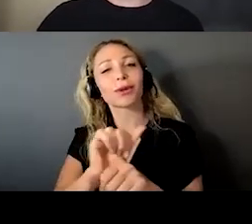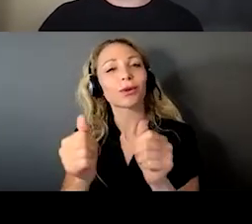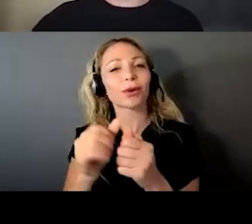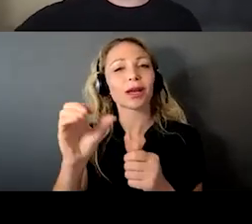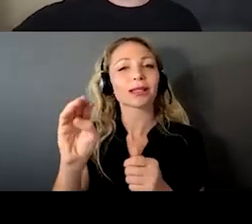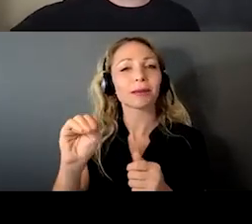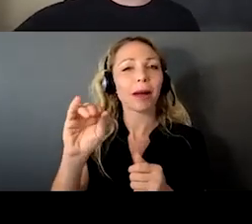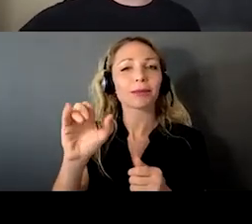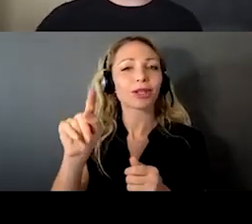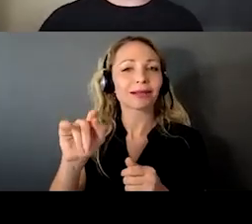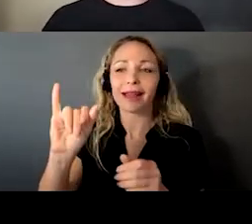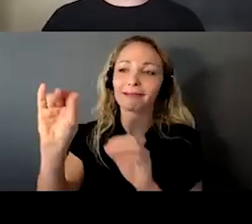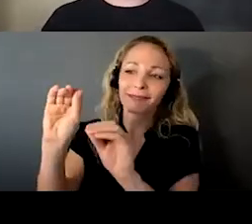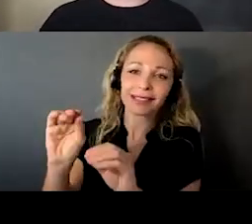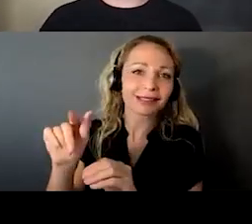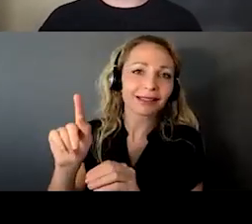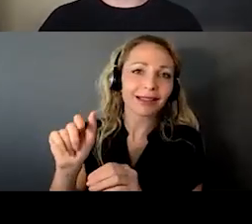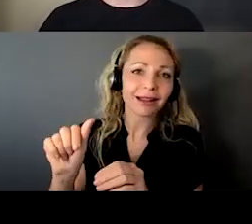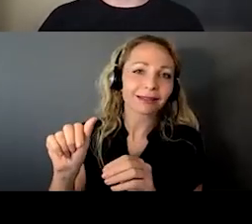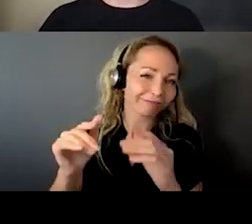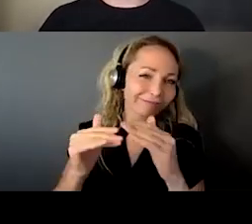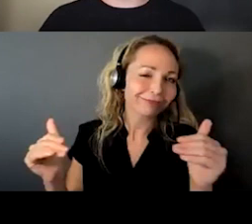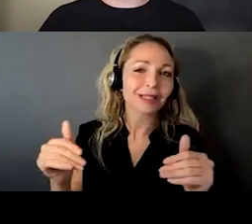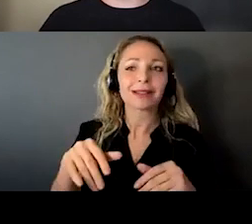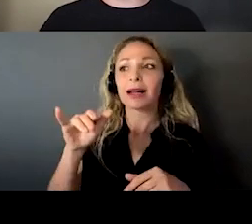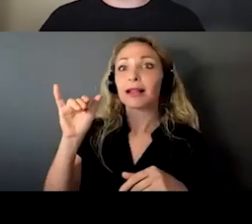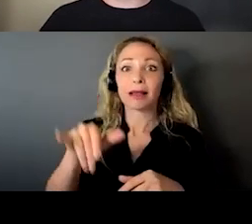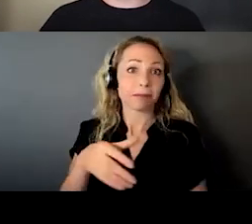THE POWERFUL BIT ABOUT CUSTOM OBJECTS IS THAT